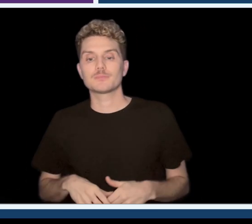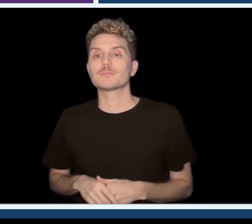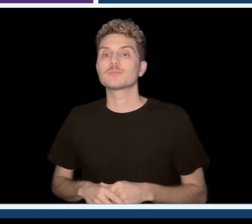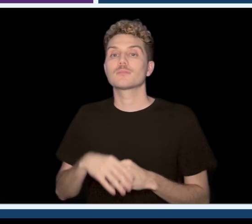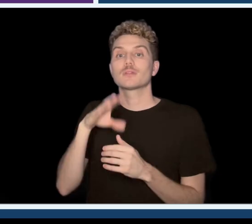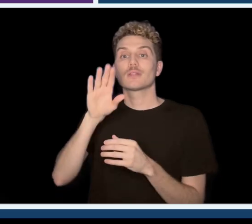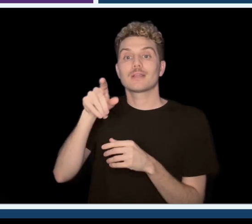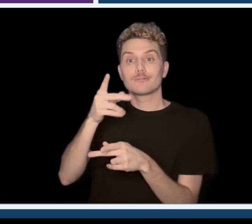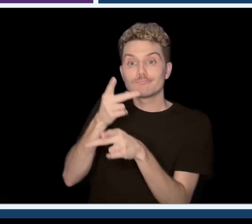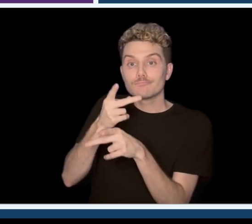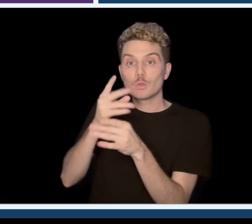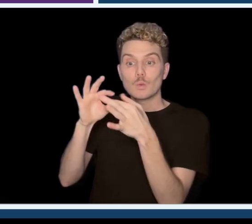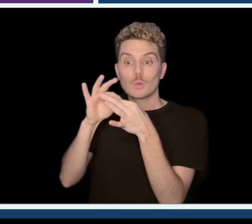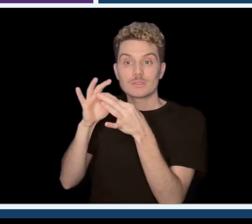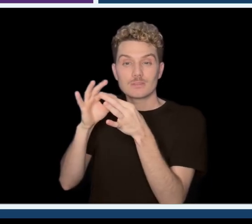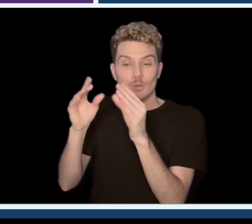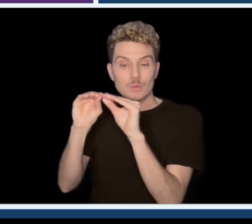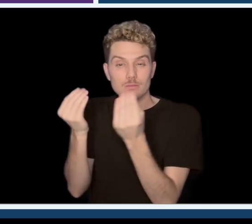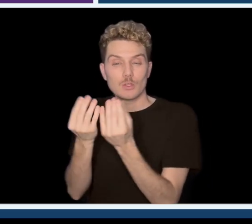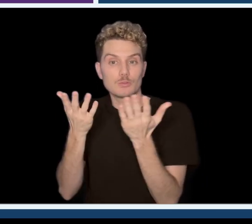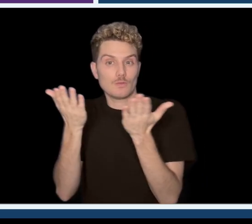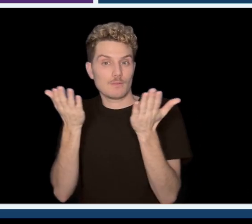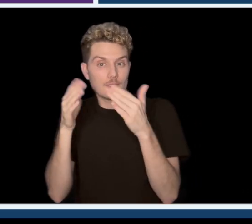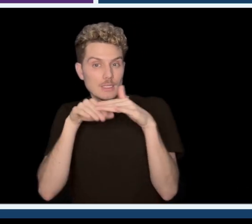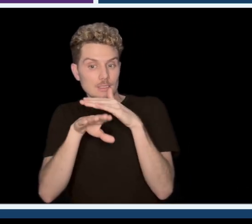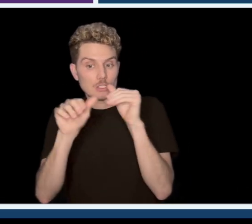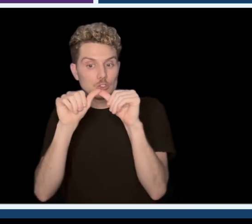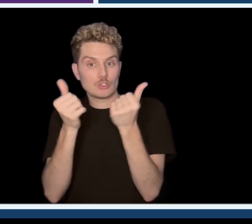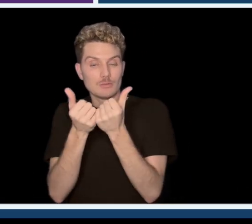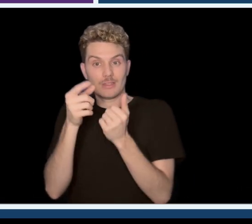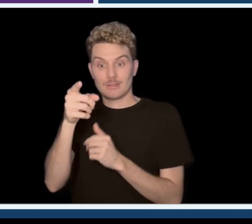The Care Coordination Organization or a Service Access Agency that you choose